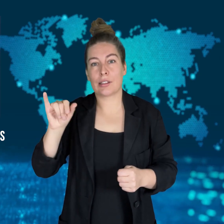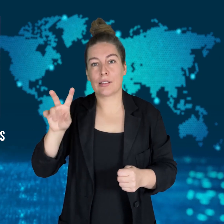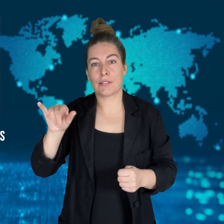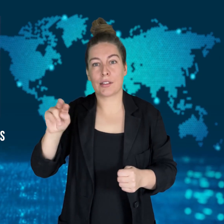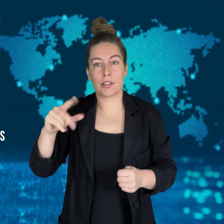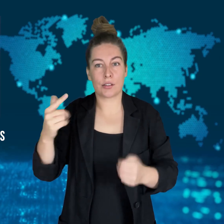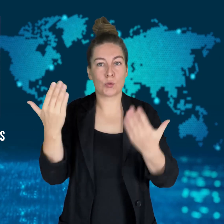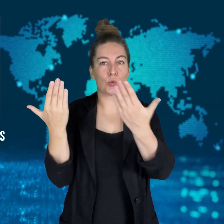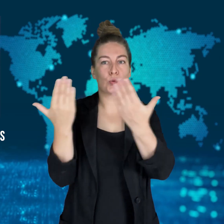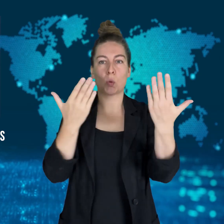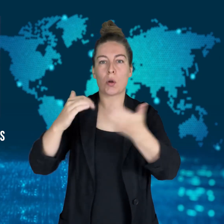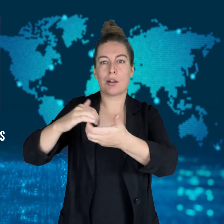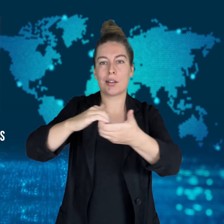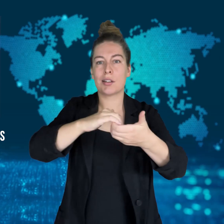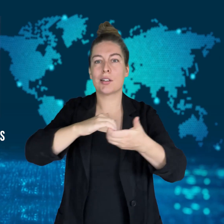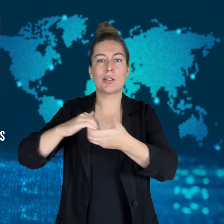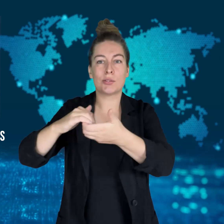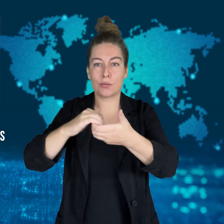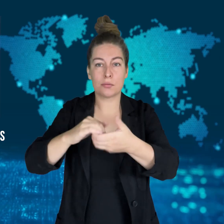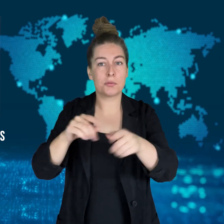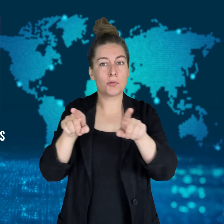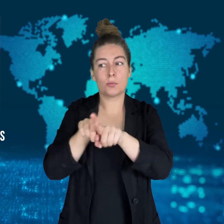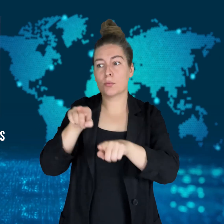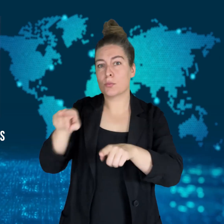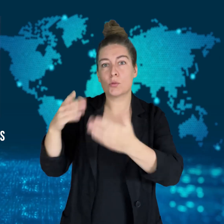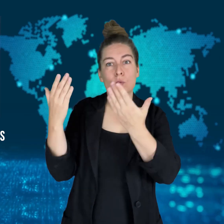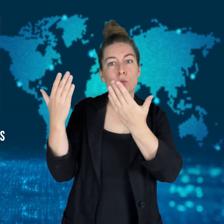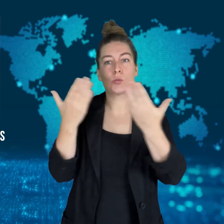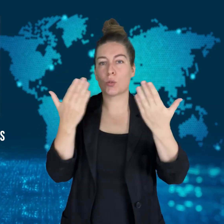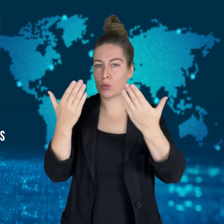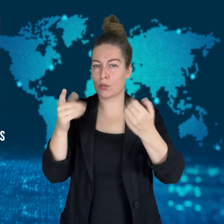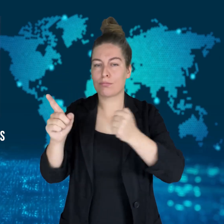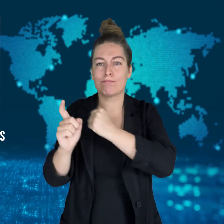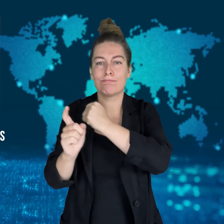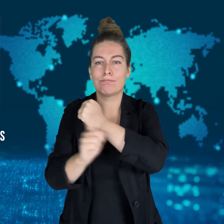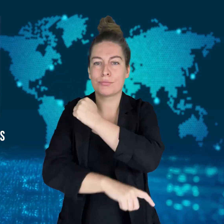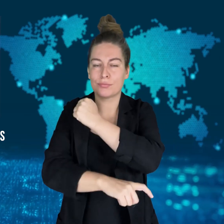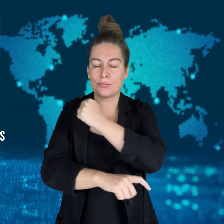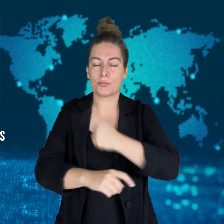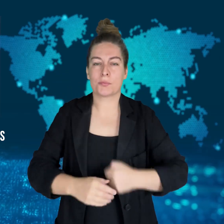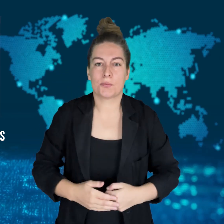the employer of the pilot. The School has been fined.